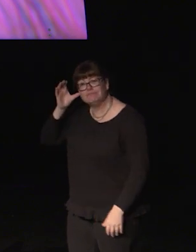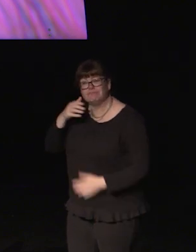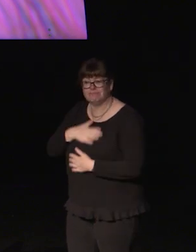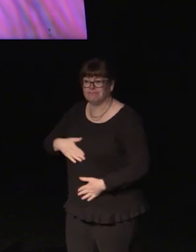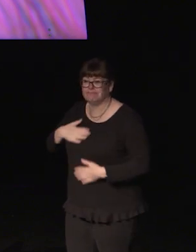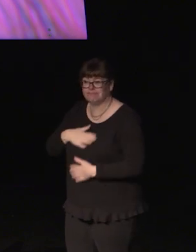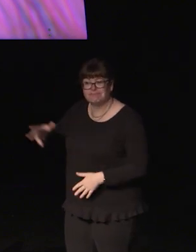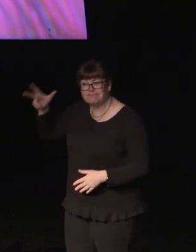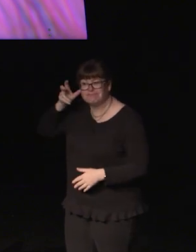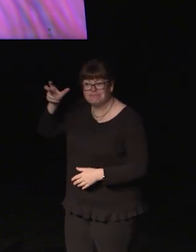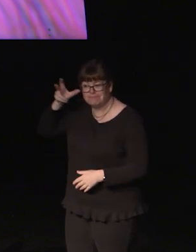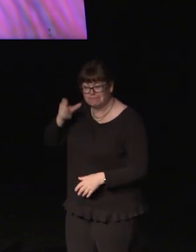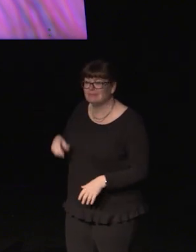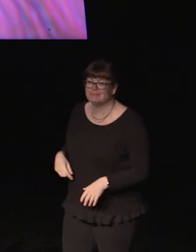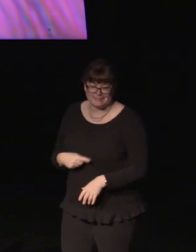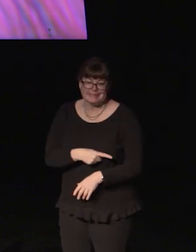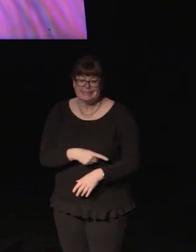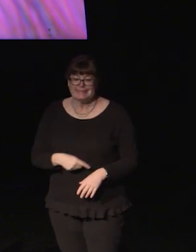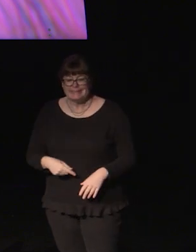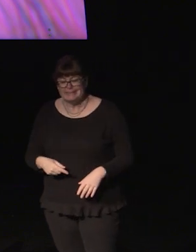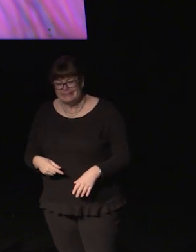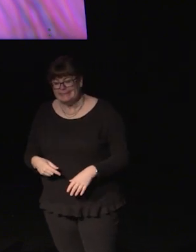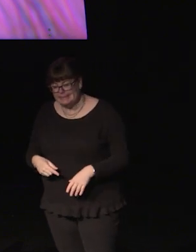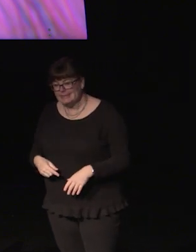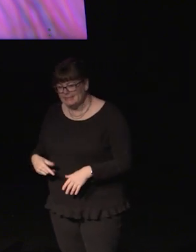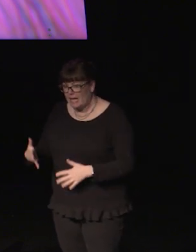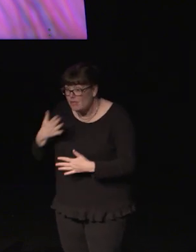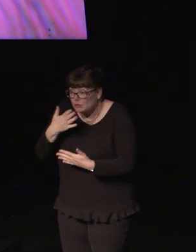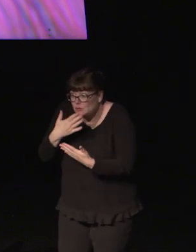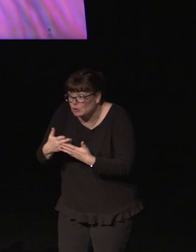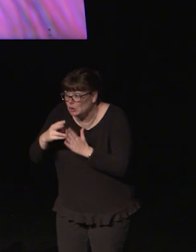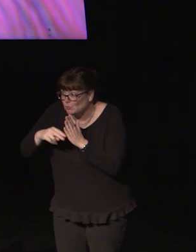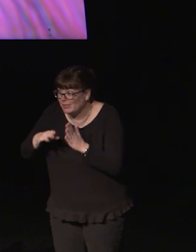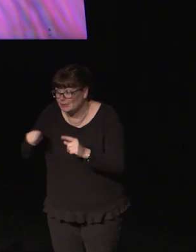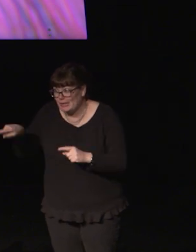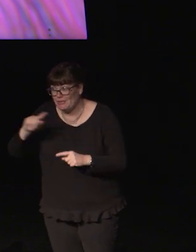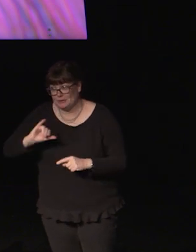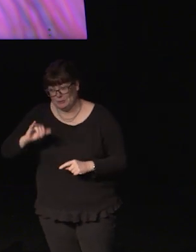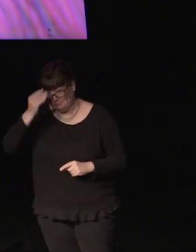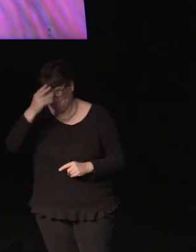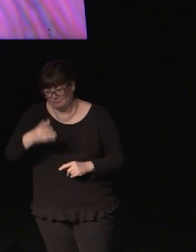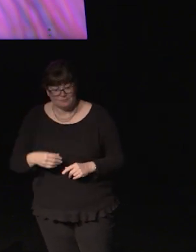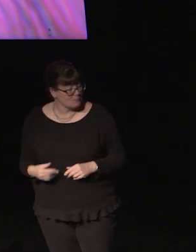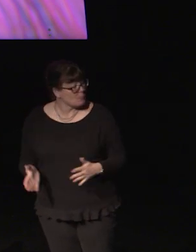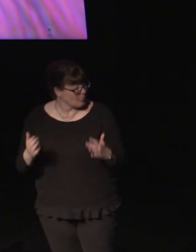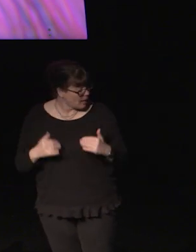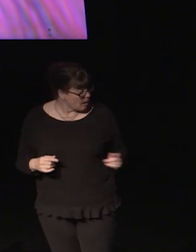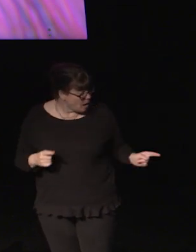Oh. Yeah, yeah. JESSE LAUGHS Is there a genre that you kind of usually avoid?